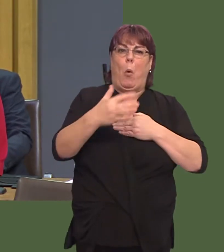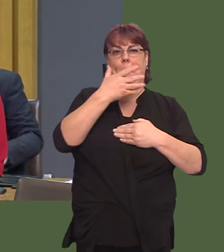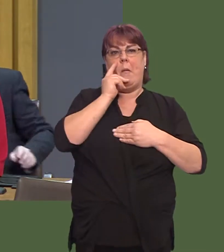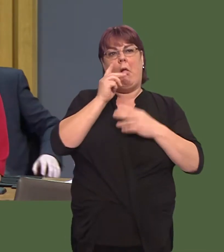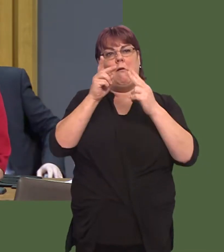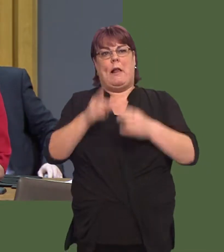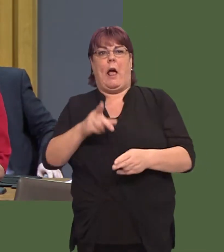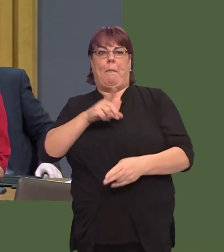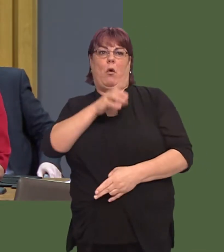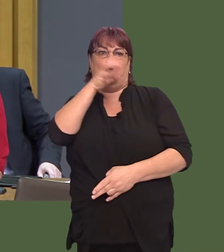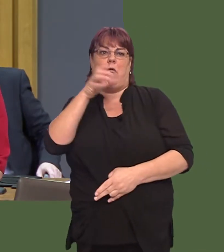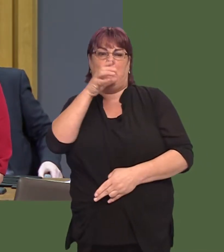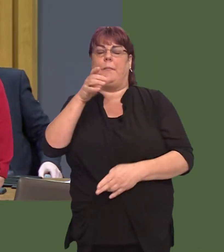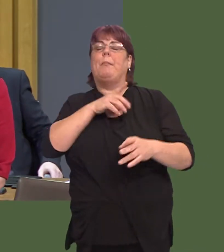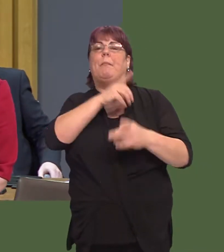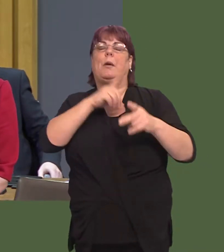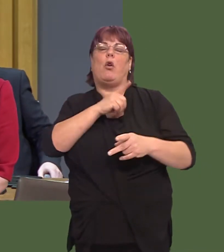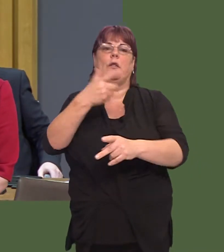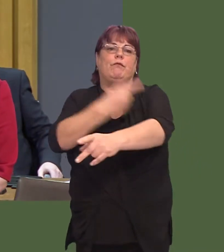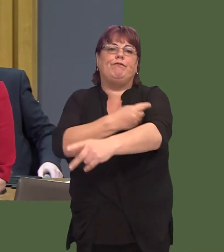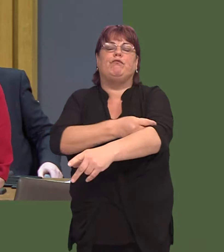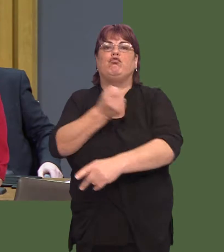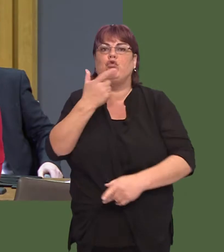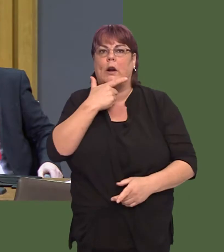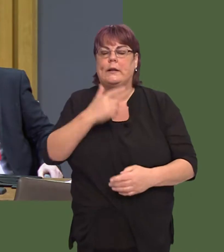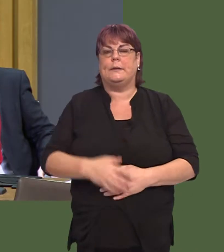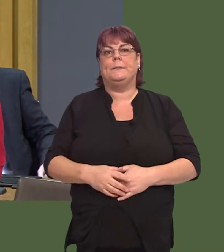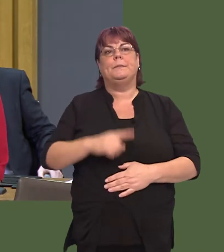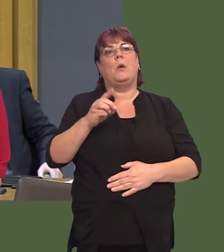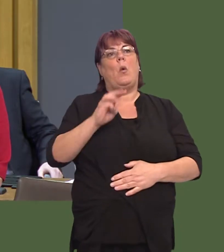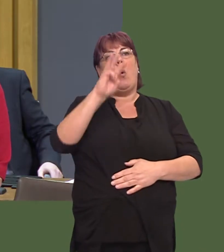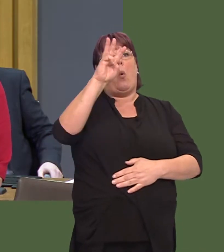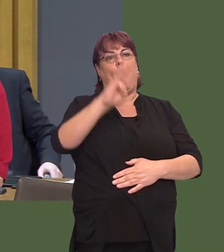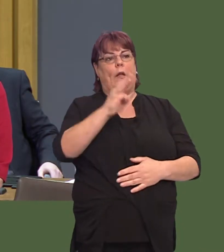For Wales-only figures, in the latest year on record, there was also an increase on the